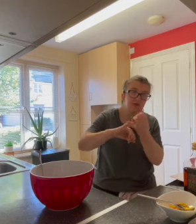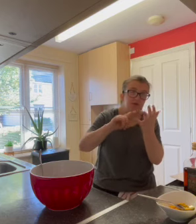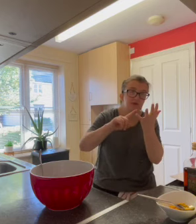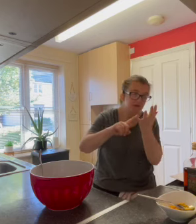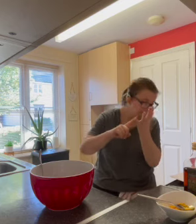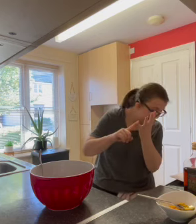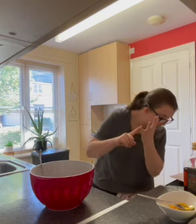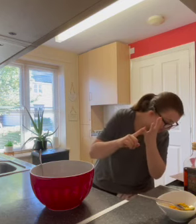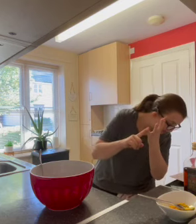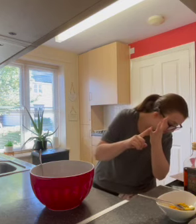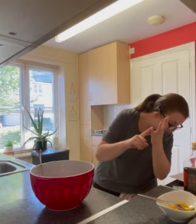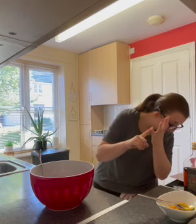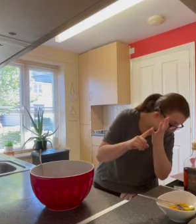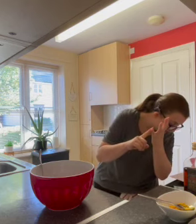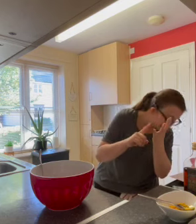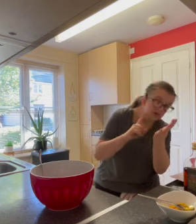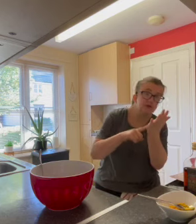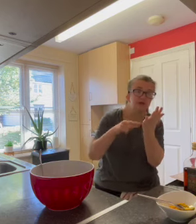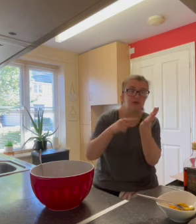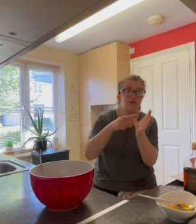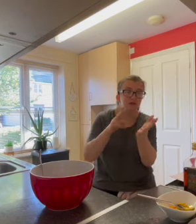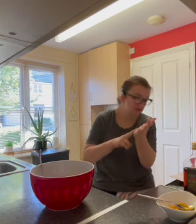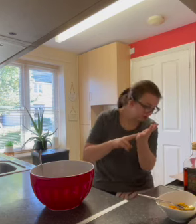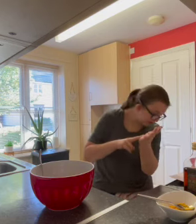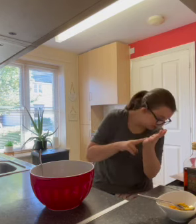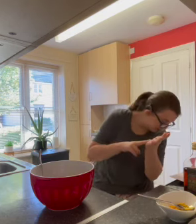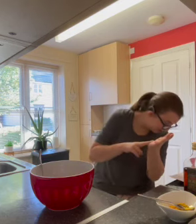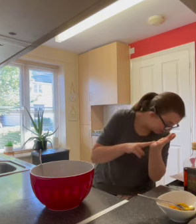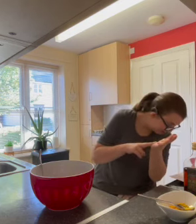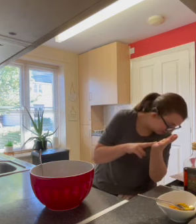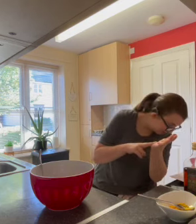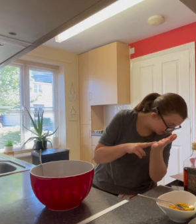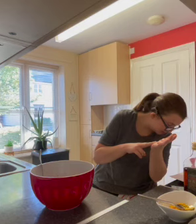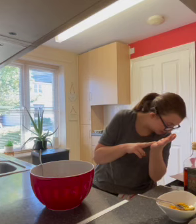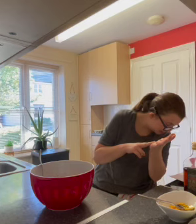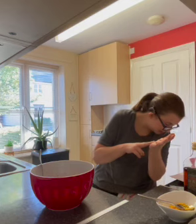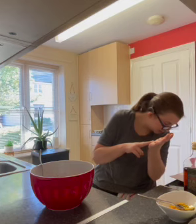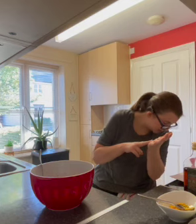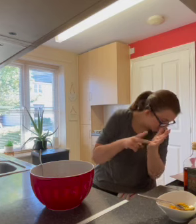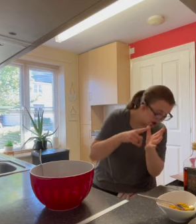Sultanas